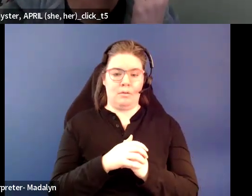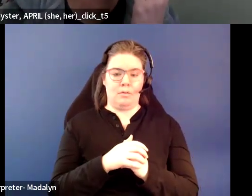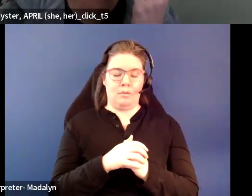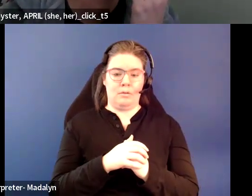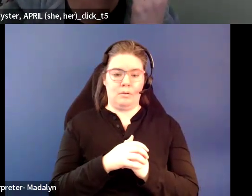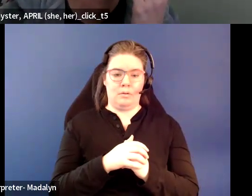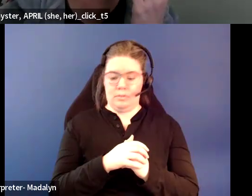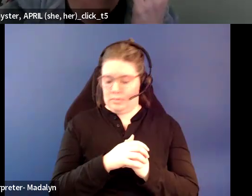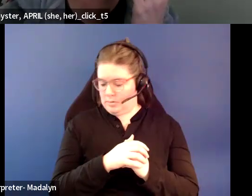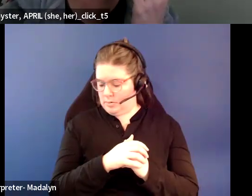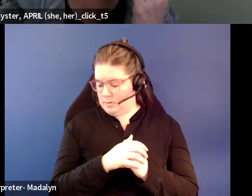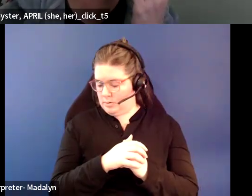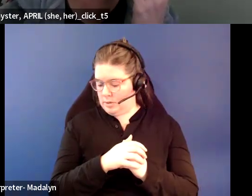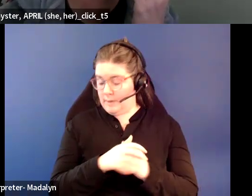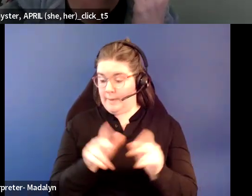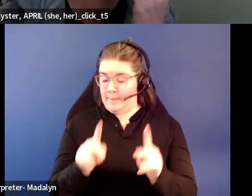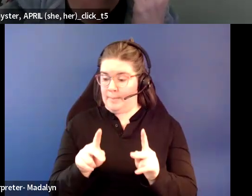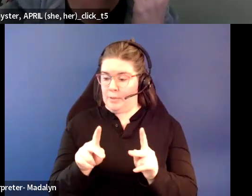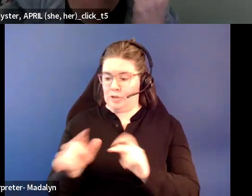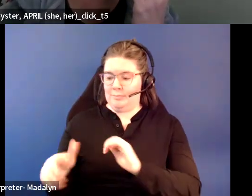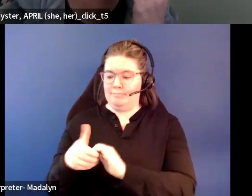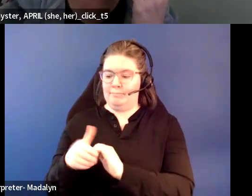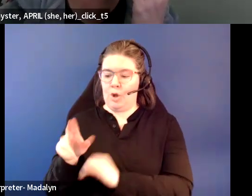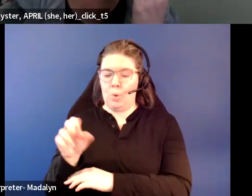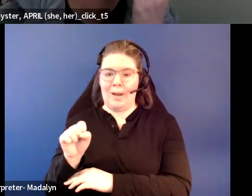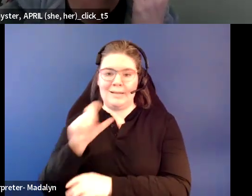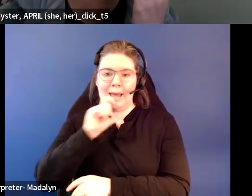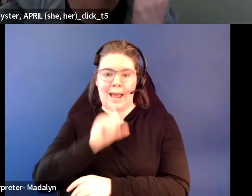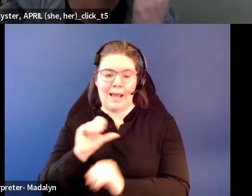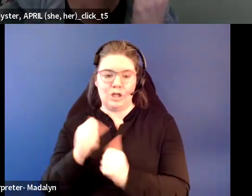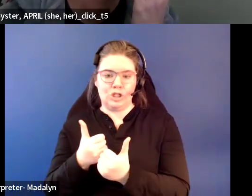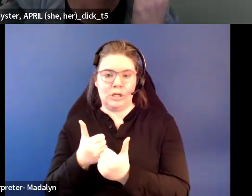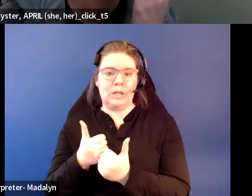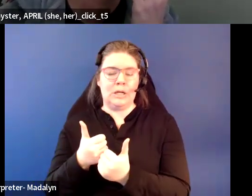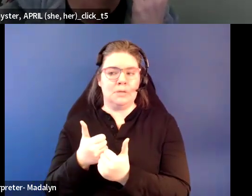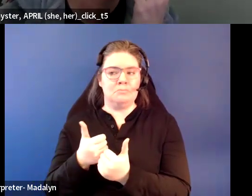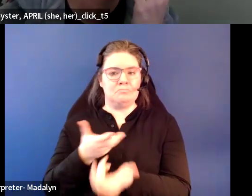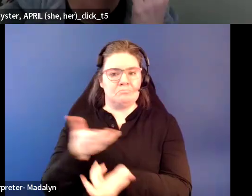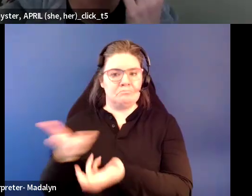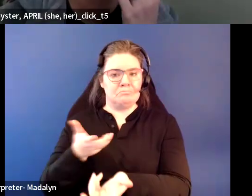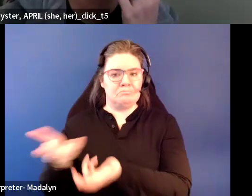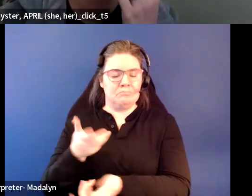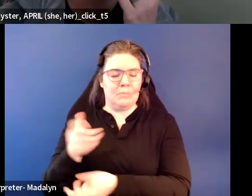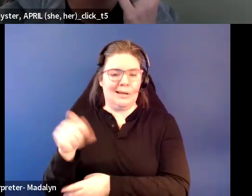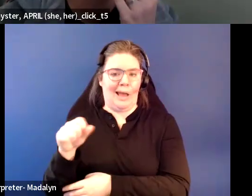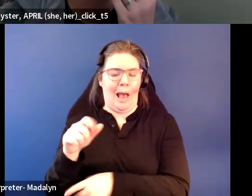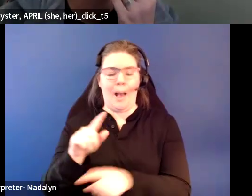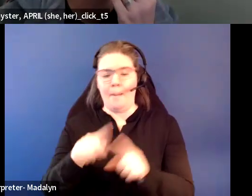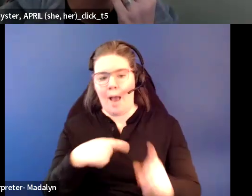Carolyn Grawi: the Us. Aging, and and her boss as well. And we it's not that we haven't talked with them. I was just looking to see if there was any other